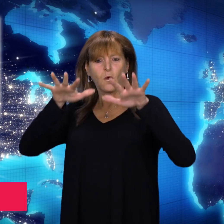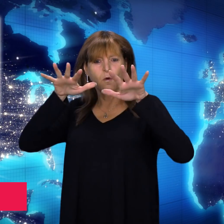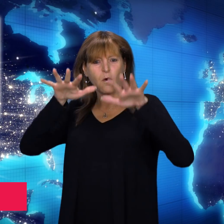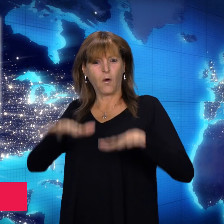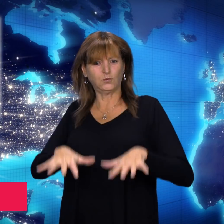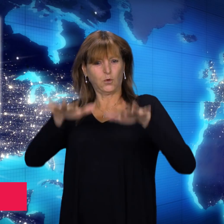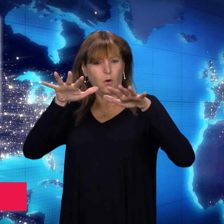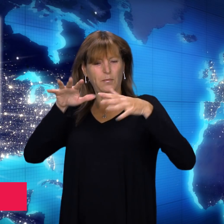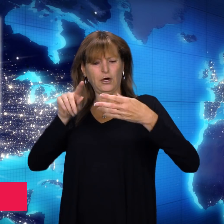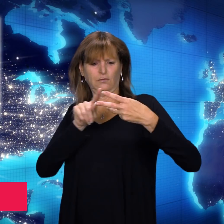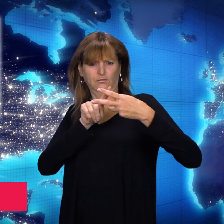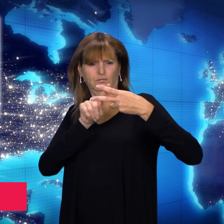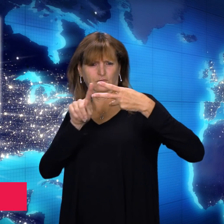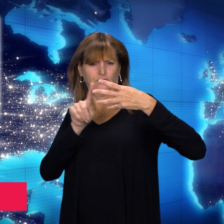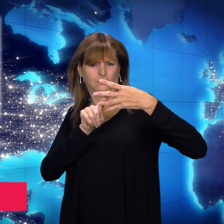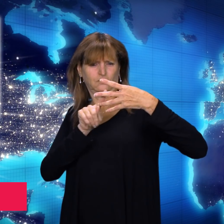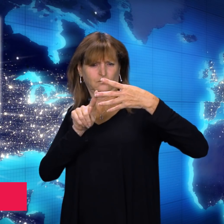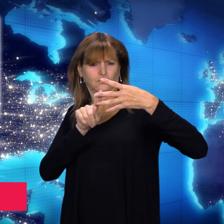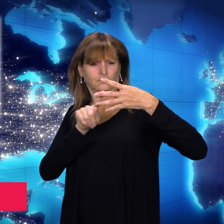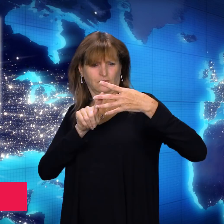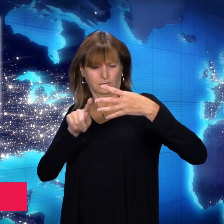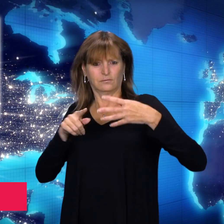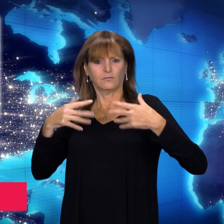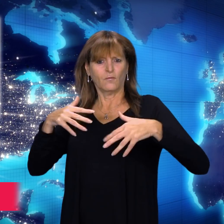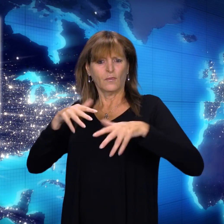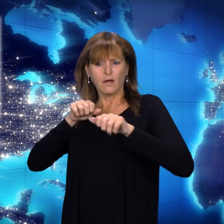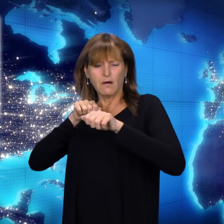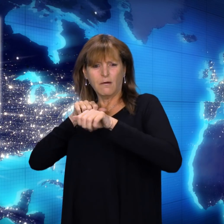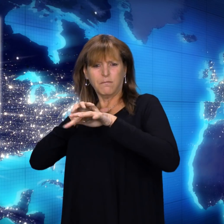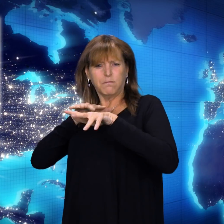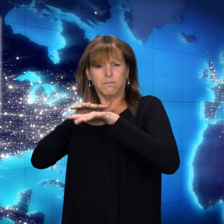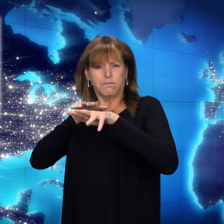Georgia: In early October, a